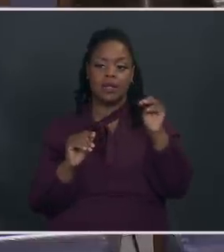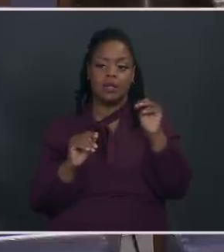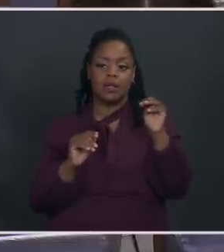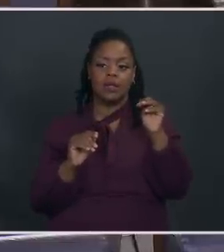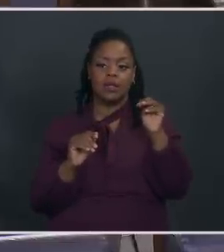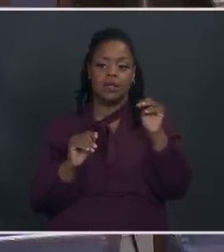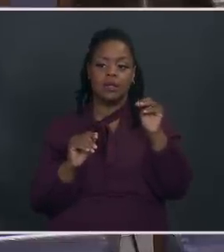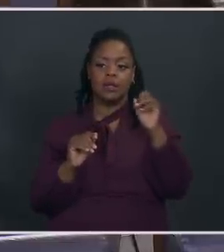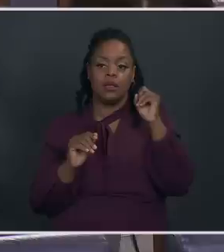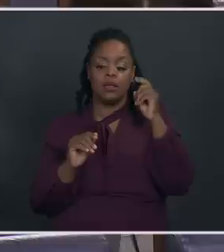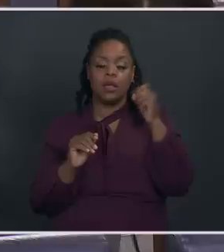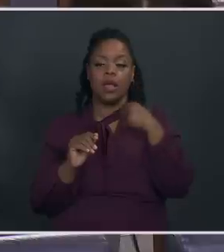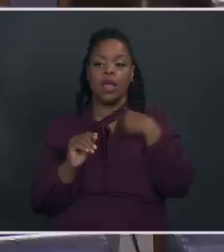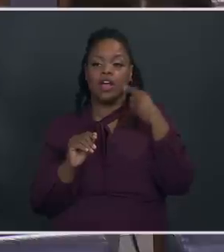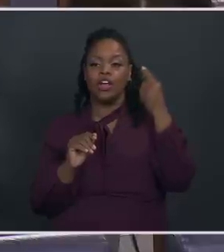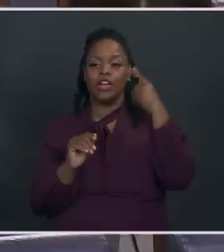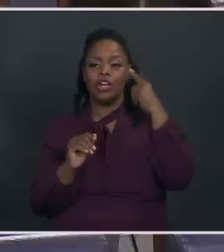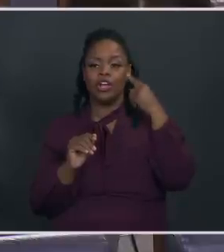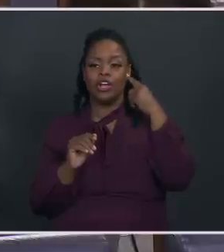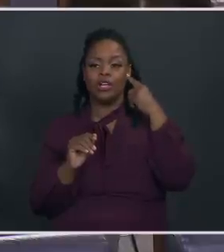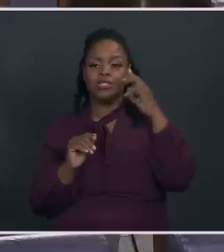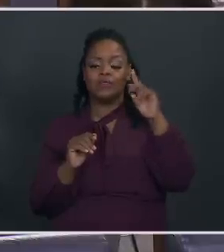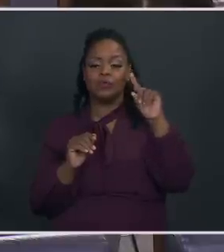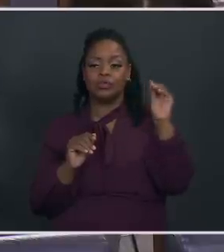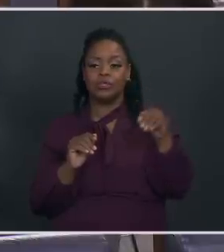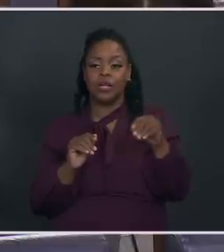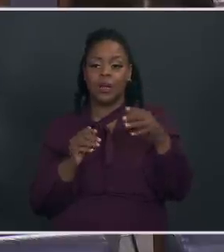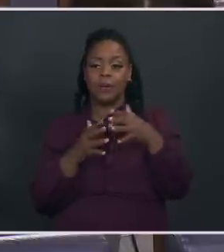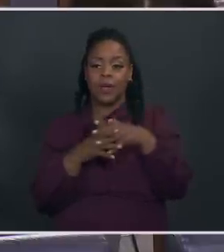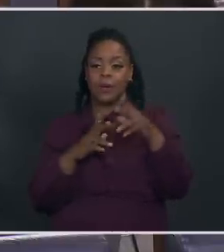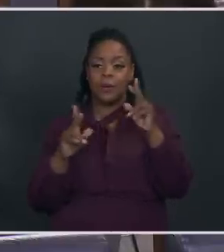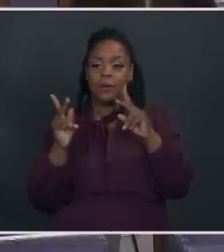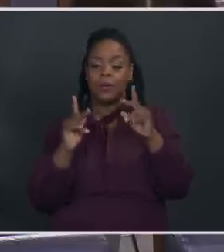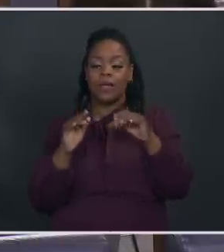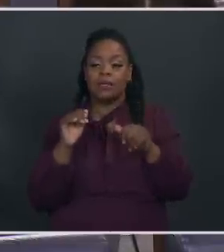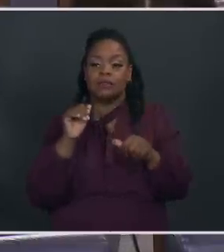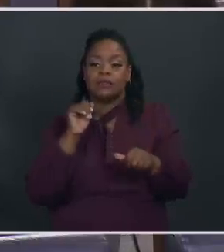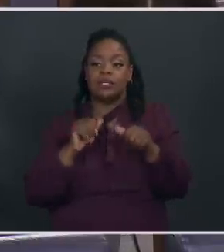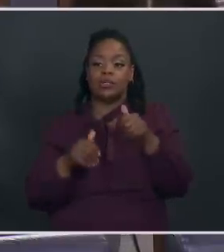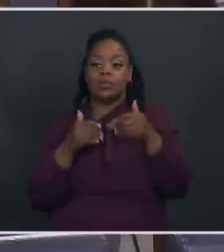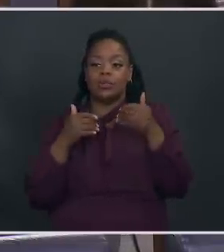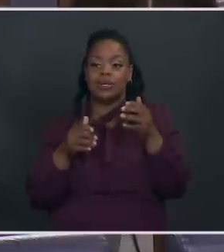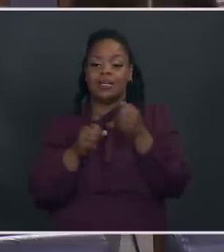are hesitant to take the vaccine, despite that the President and the Vice President took it publicly.